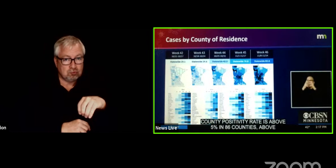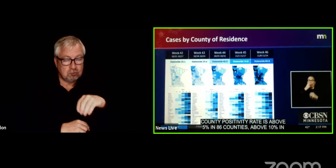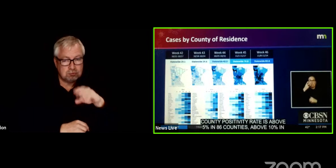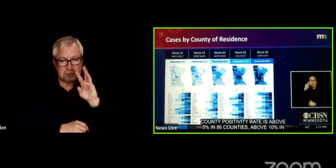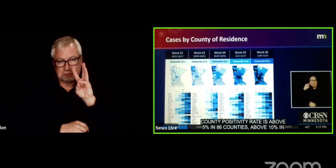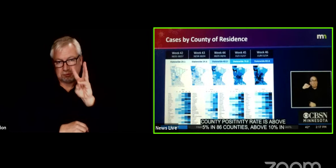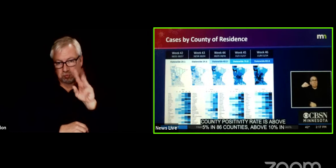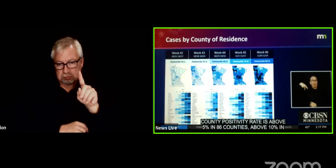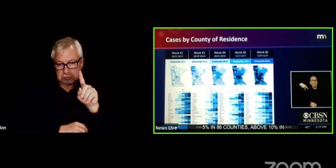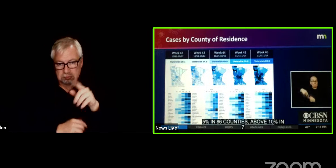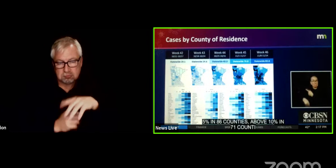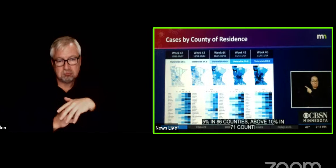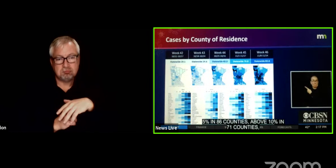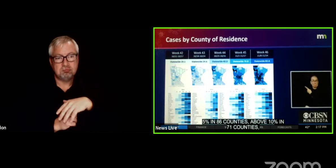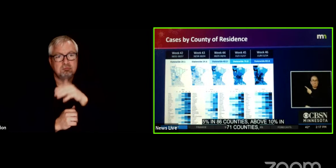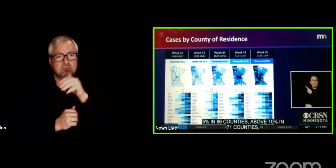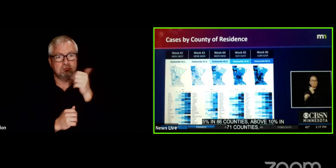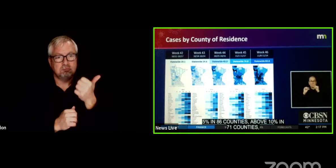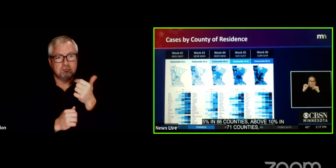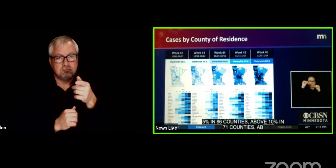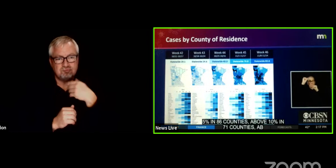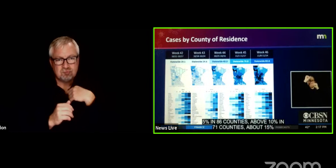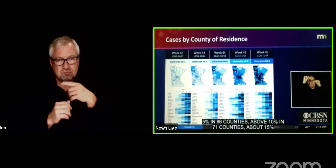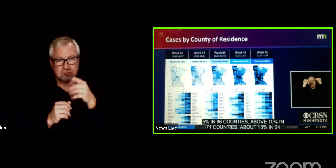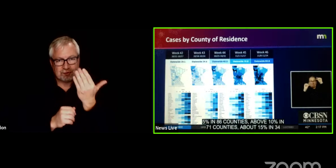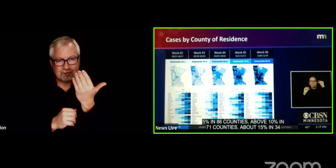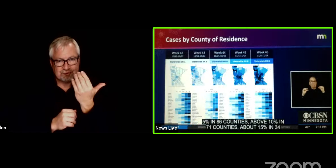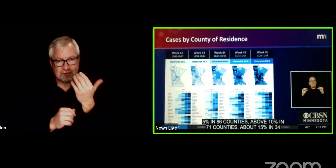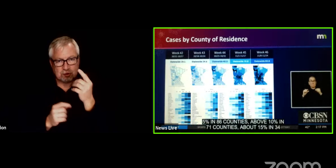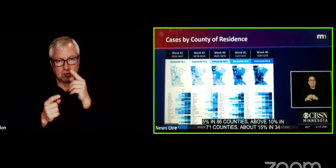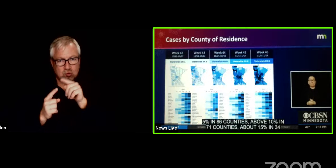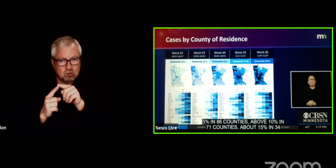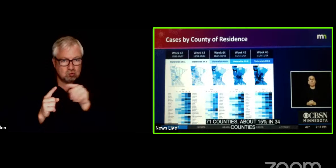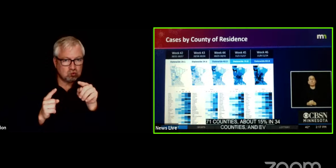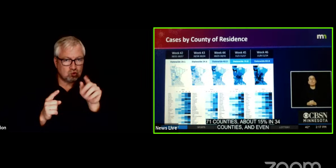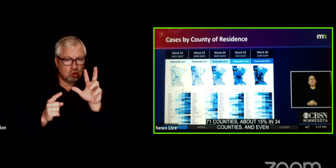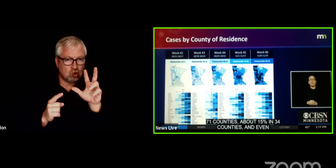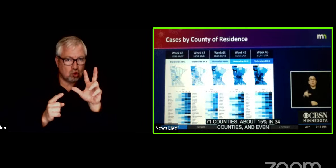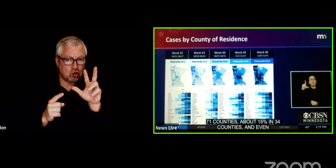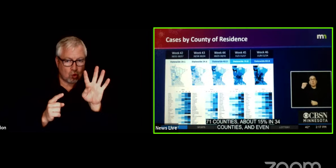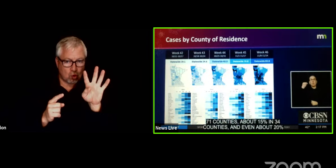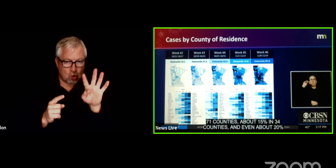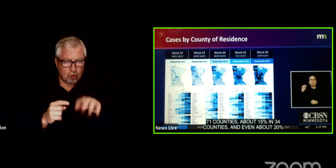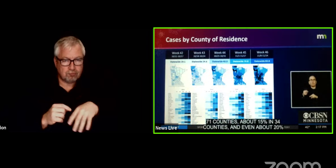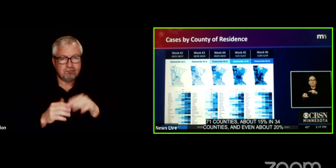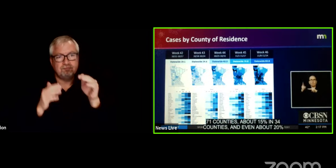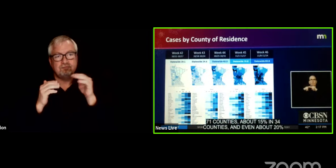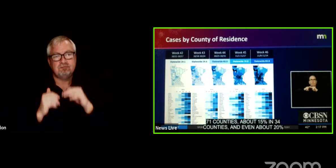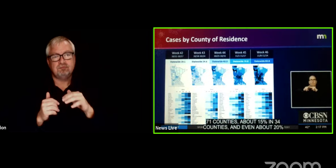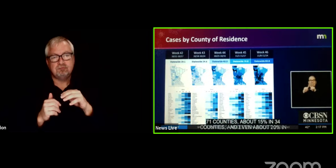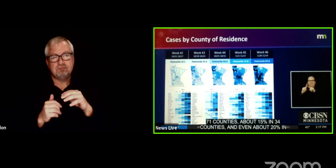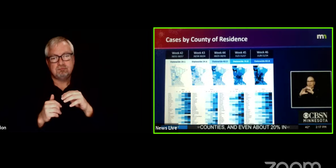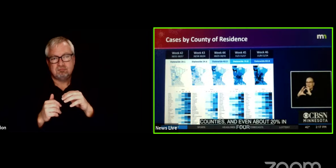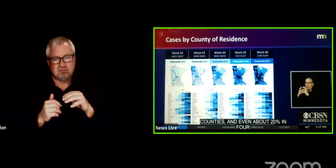AND EVEN ABOVE 20% IN FOUR OF OUR COUNTIES. AND HERE ON THIS MAP, YOU CAN JUST SEE AS THE WEEKS PROGRESS